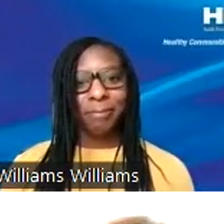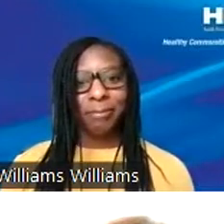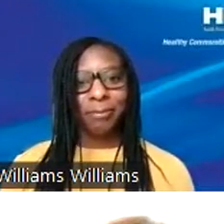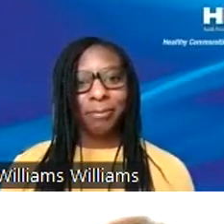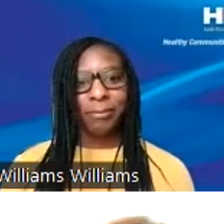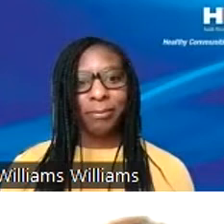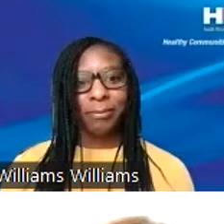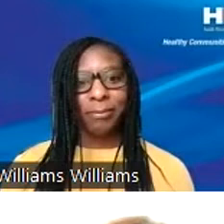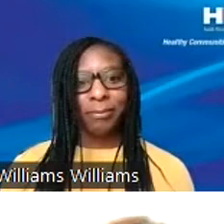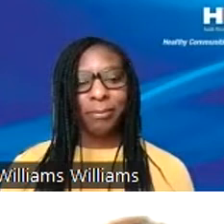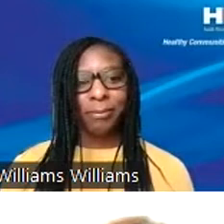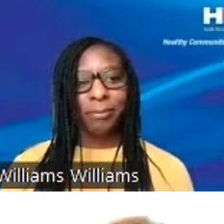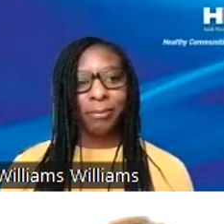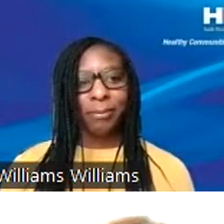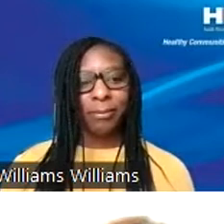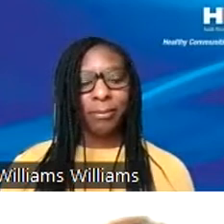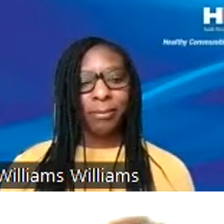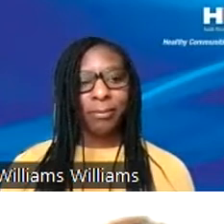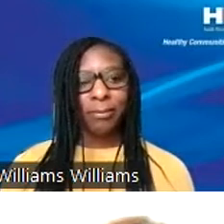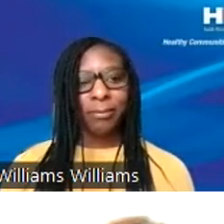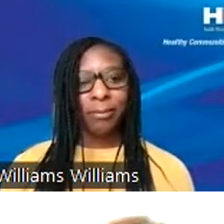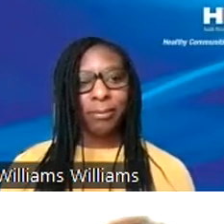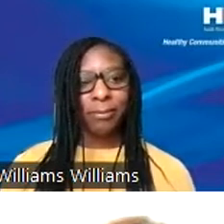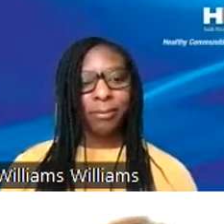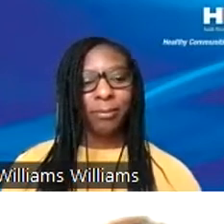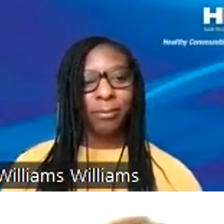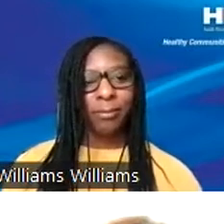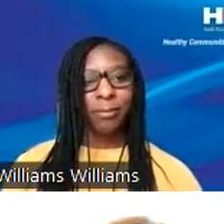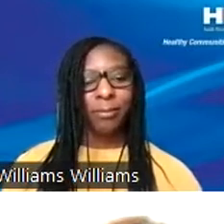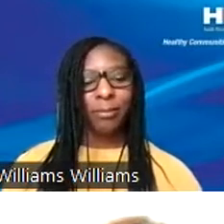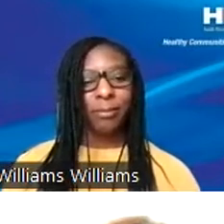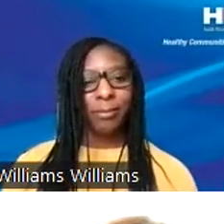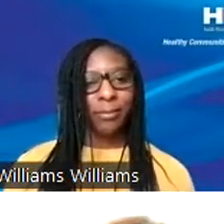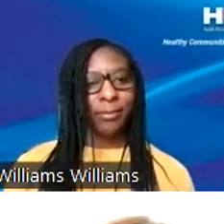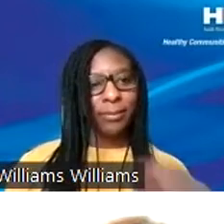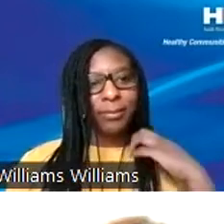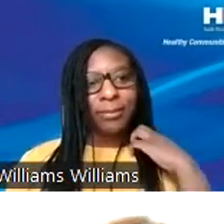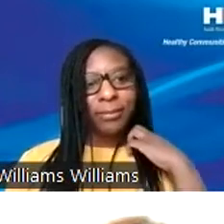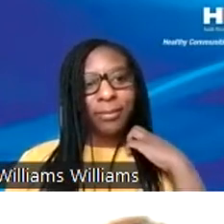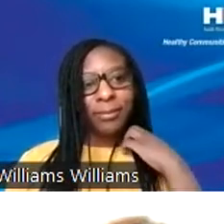We're a nurse home visiting program. We're not specifically focused on hypertension, although hypertension is